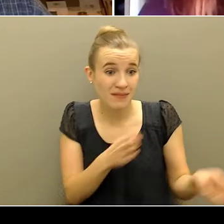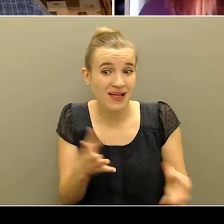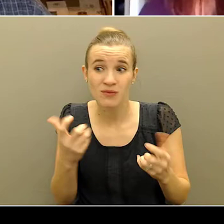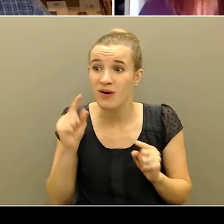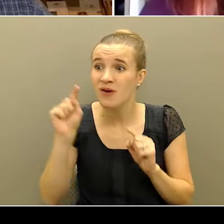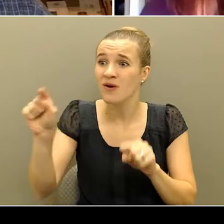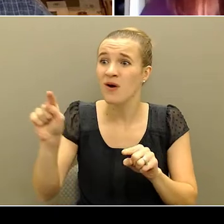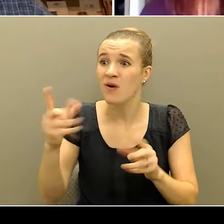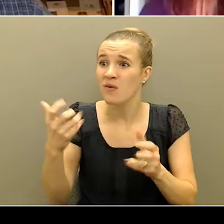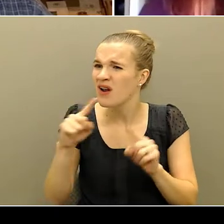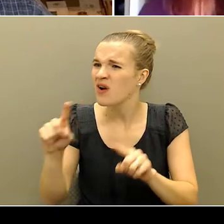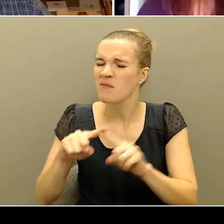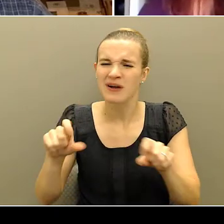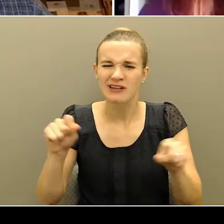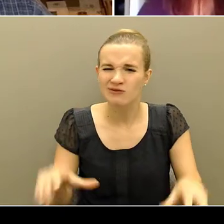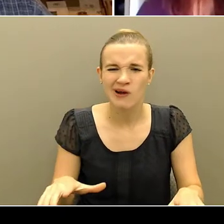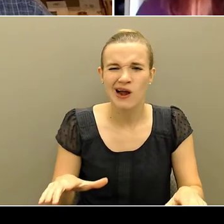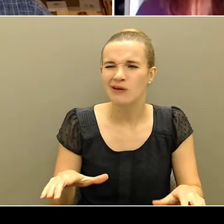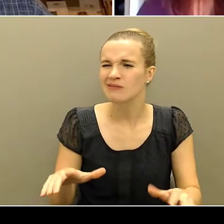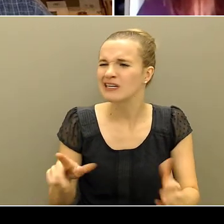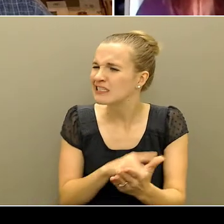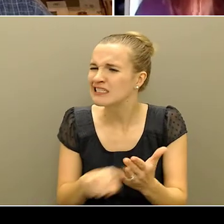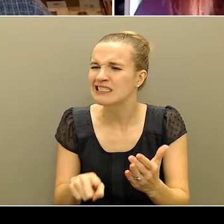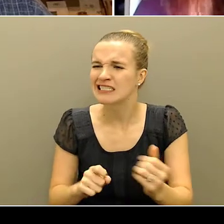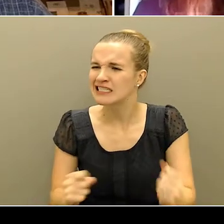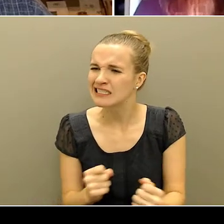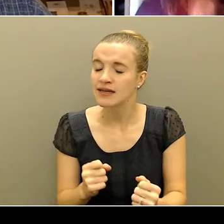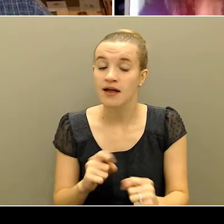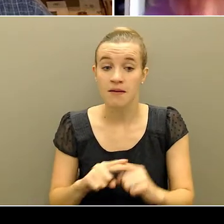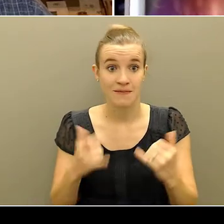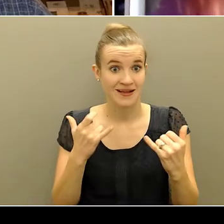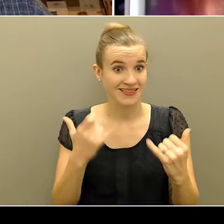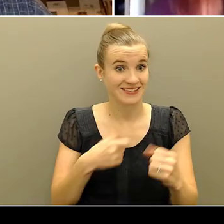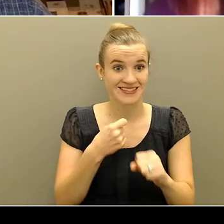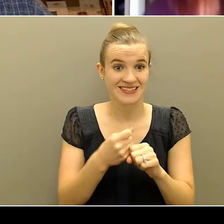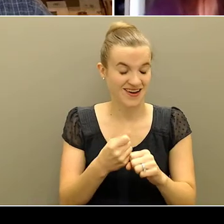accommodations and bathrooms and that kind of thing, insanely accessible, just